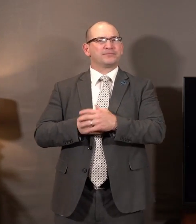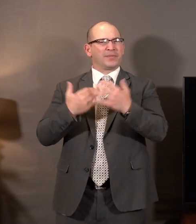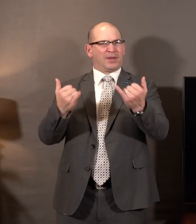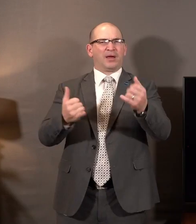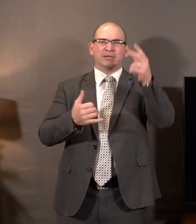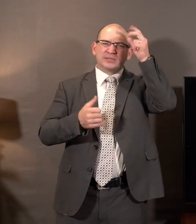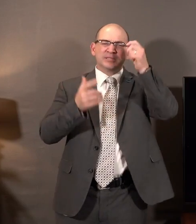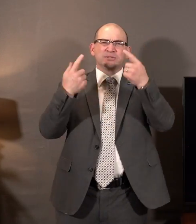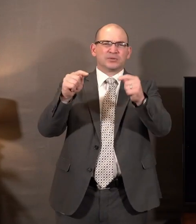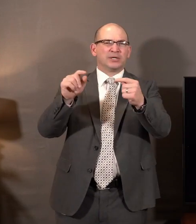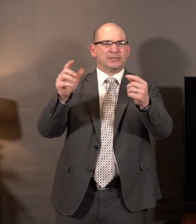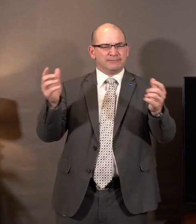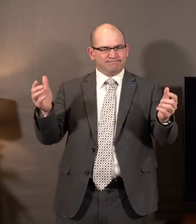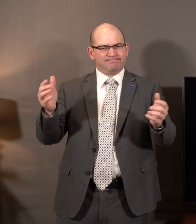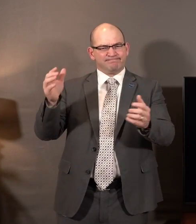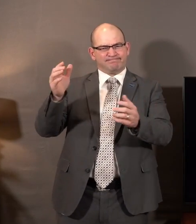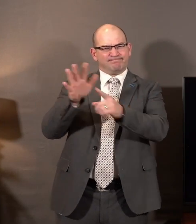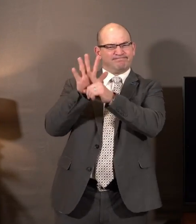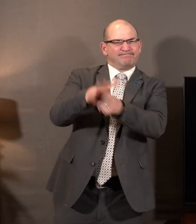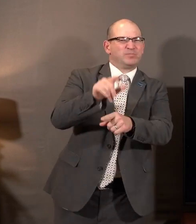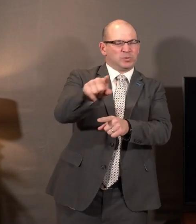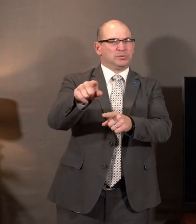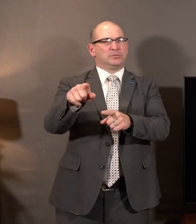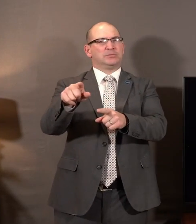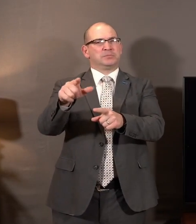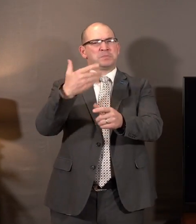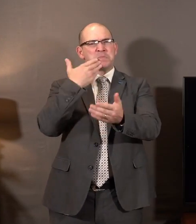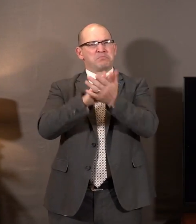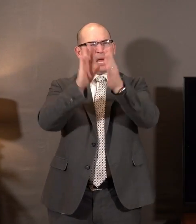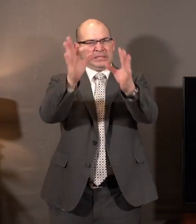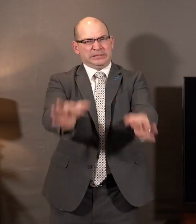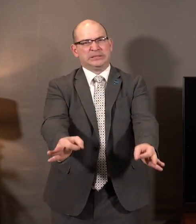to try to discourage you and get you to make decisions that aren't necessarily